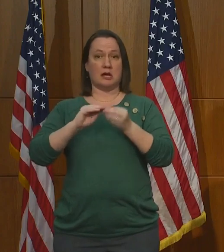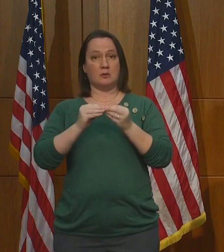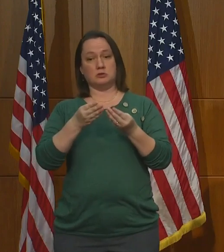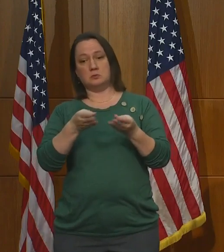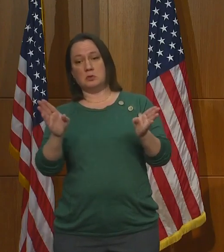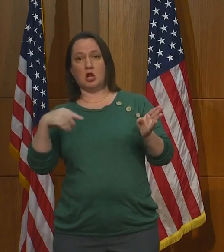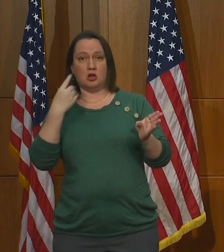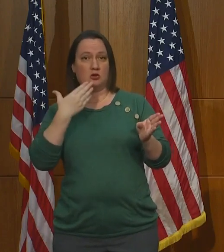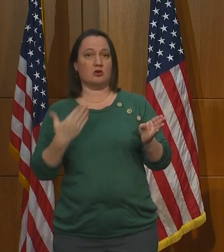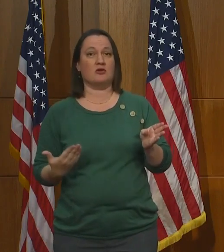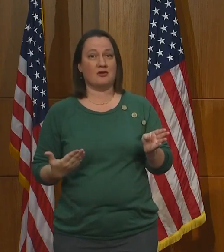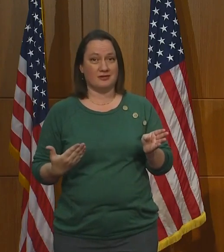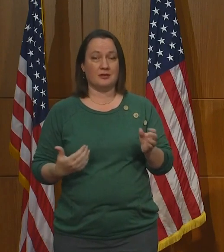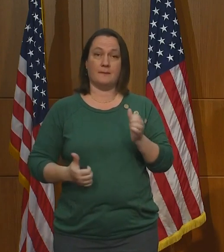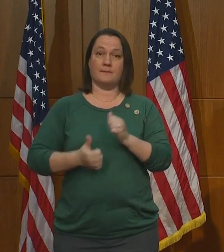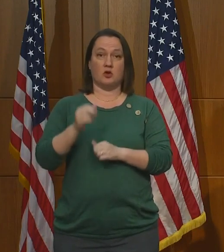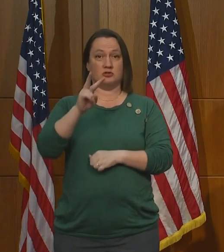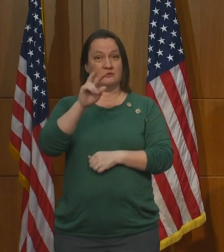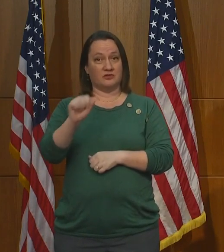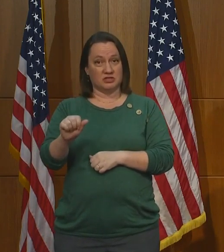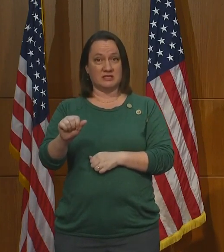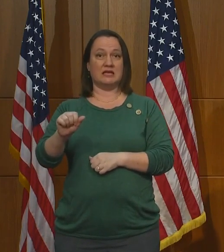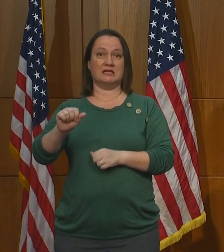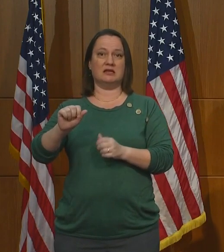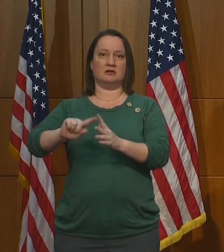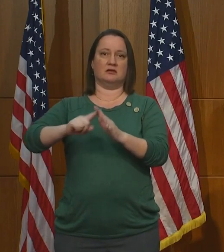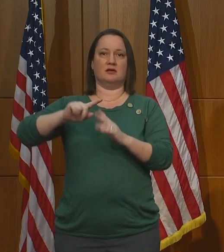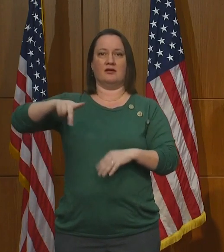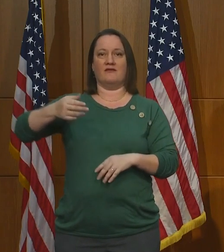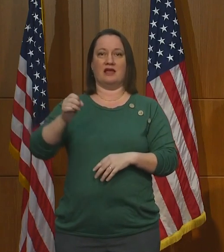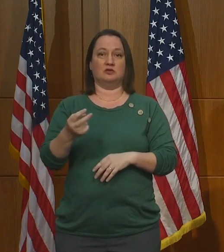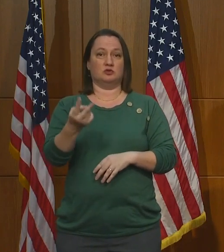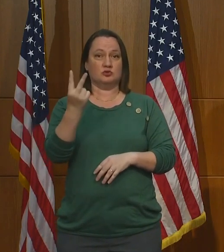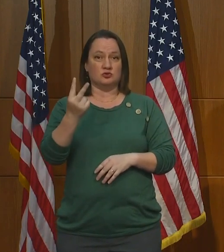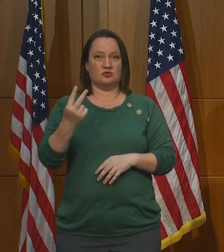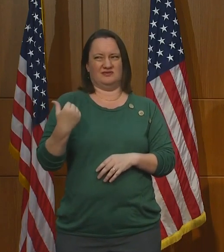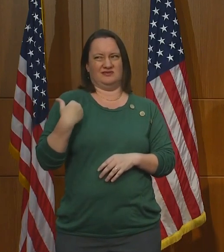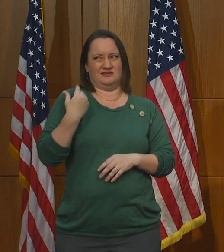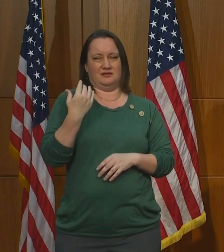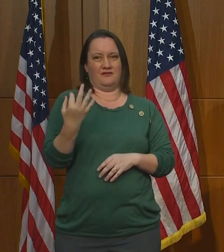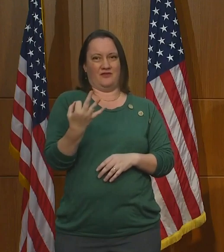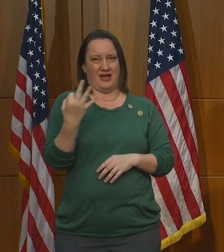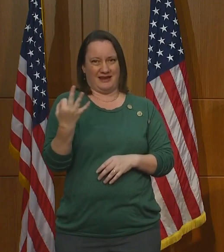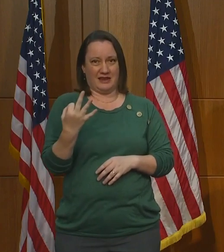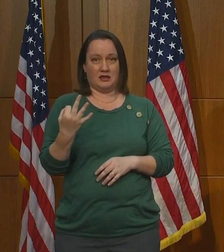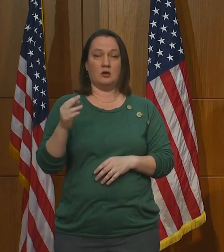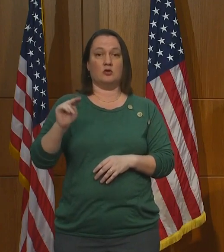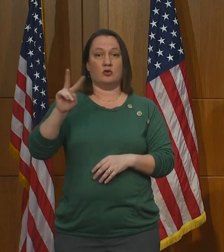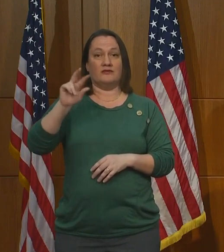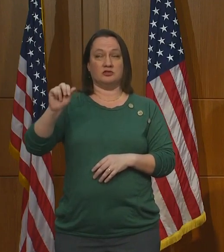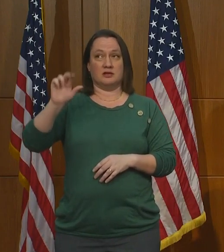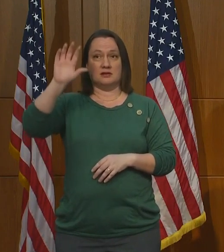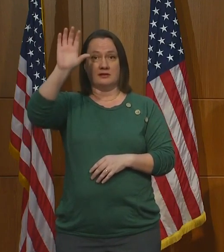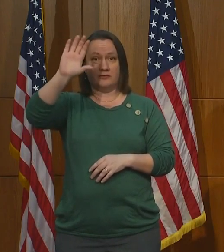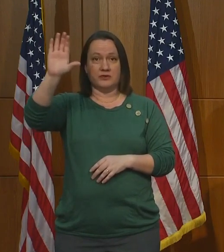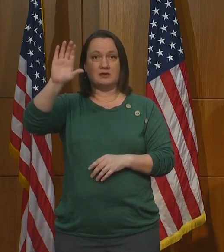NUMBERS LOOK GOOD. MOST A VIRGINIA JUST ENTERED FACE TO